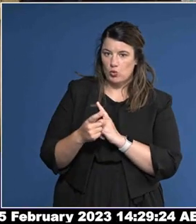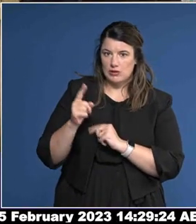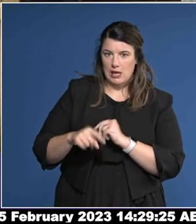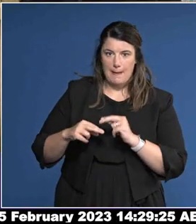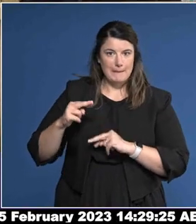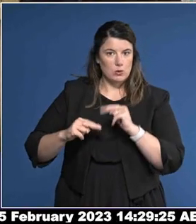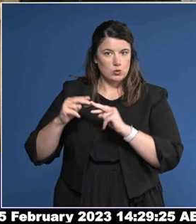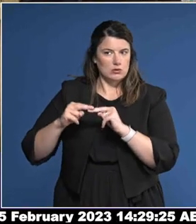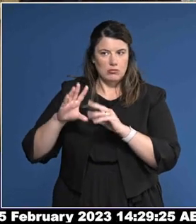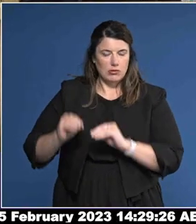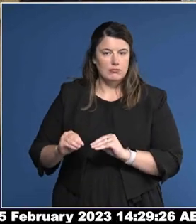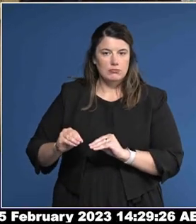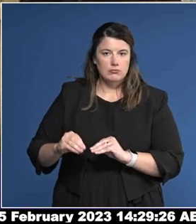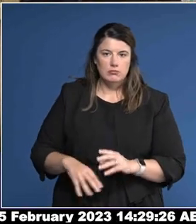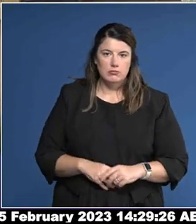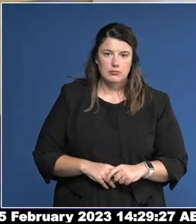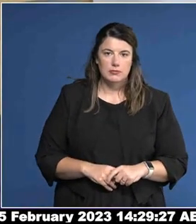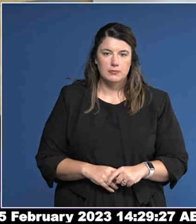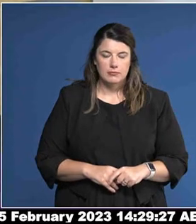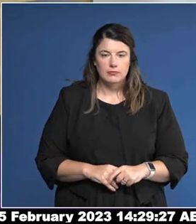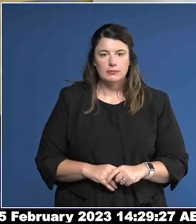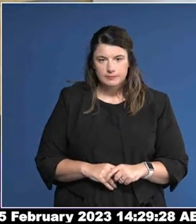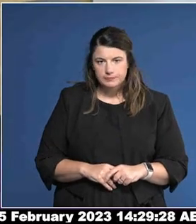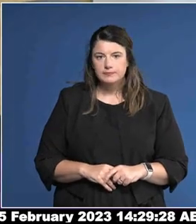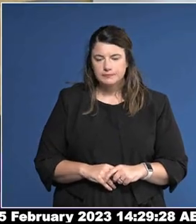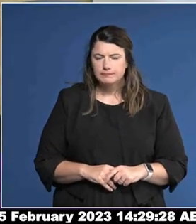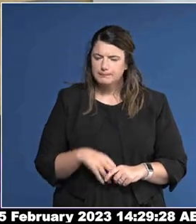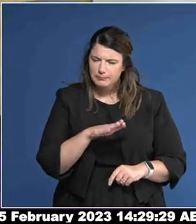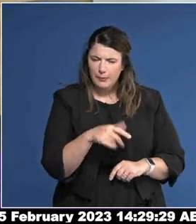Ms Toohey, just on this point, I think you mentioned yesterday about the